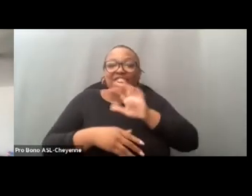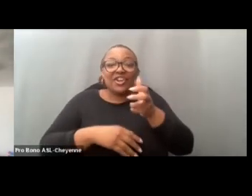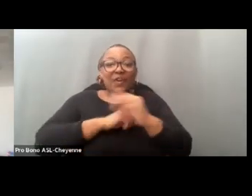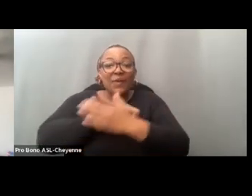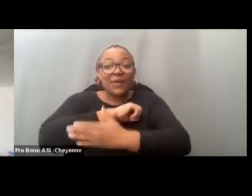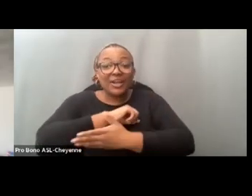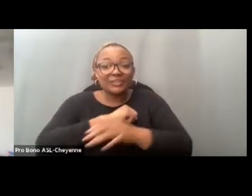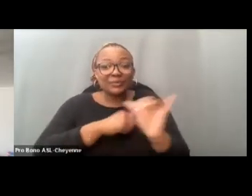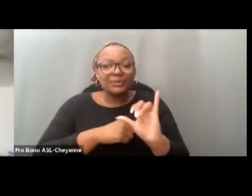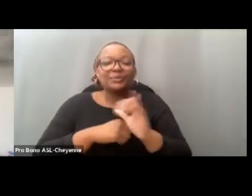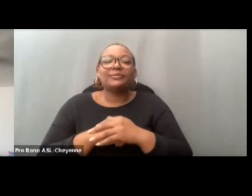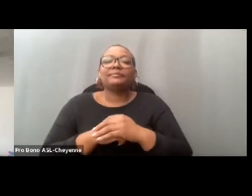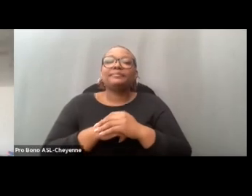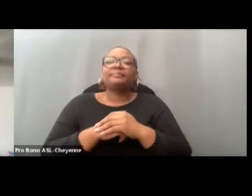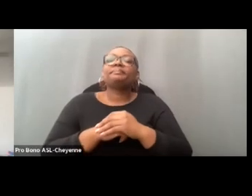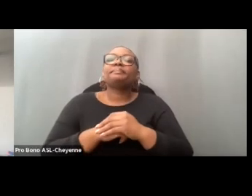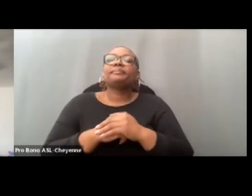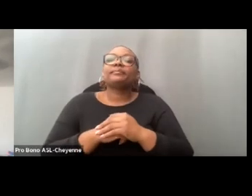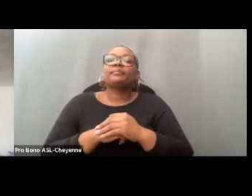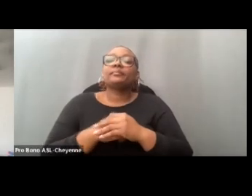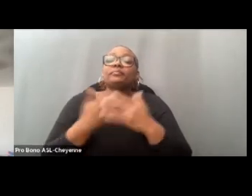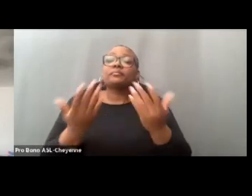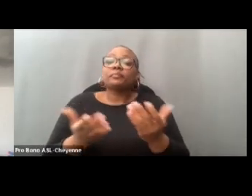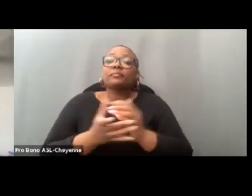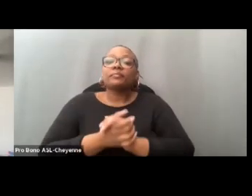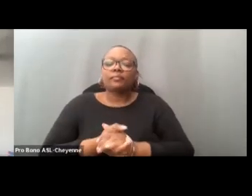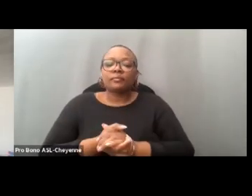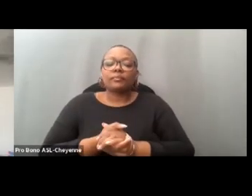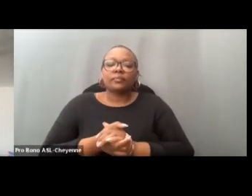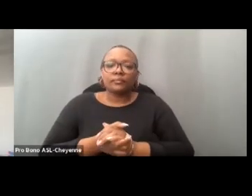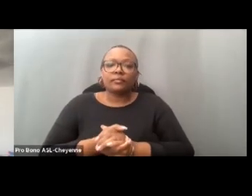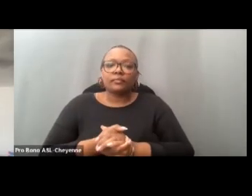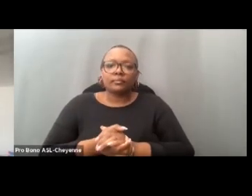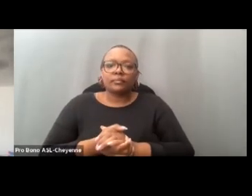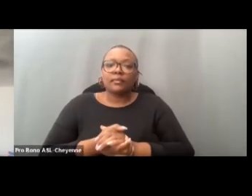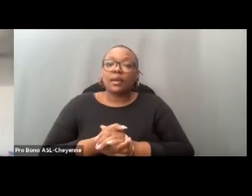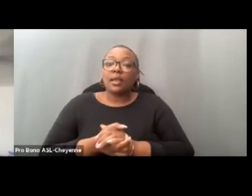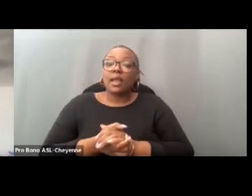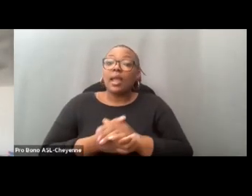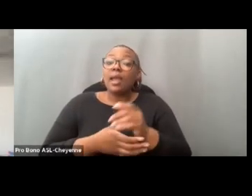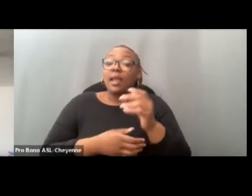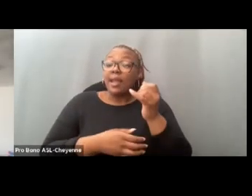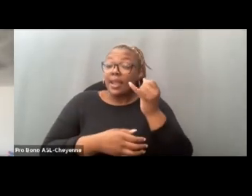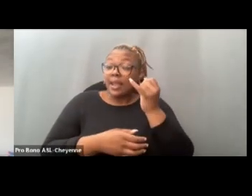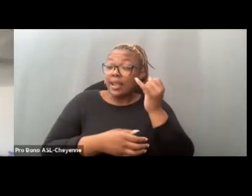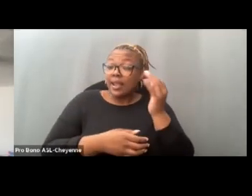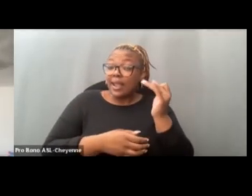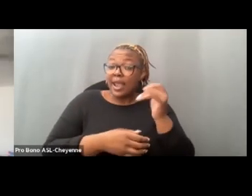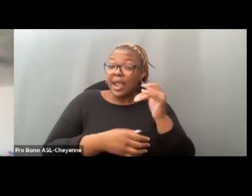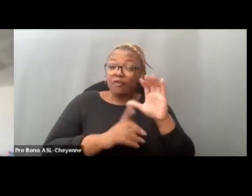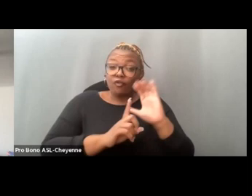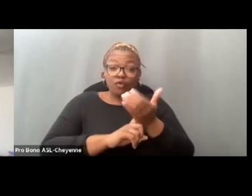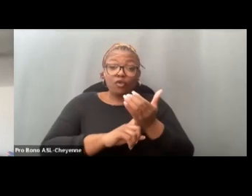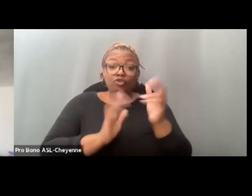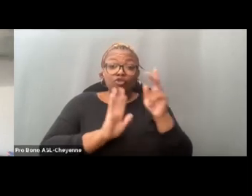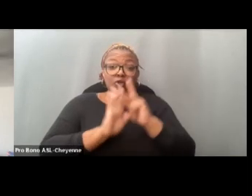And there seemed to be a suggestion that if the cultural policy could be gotten right,